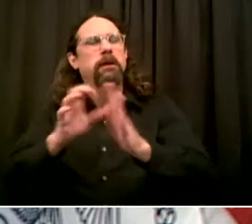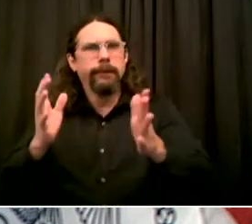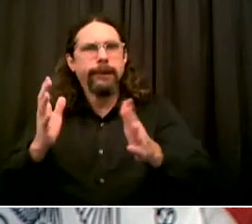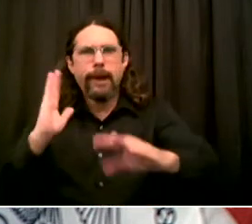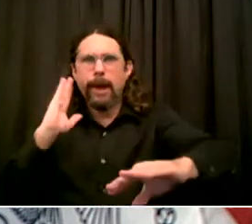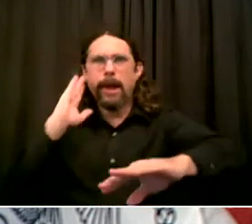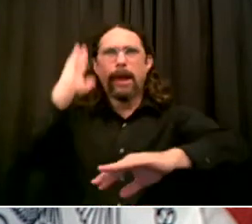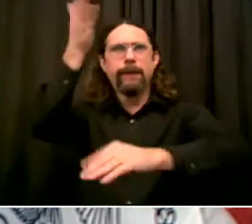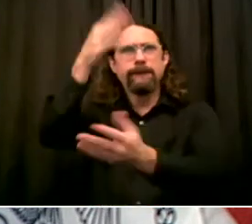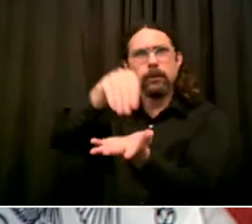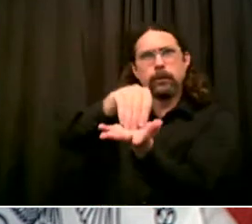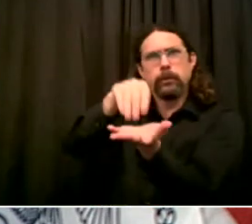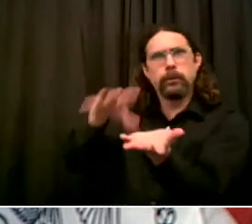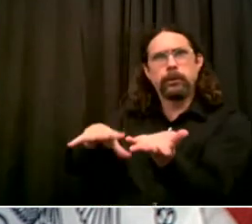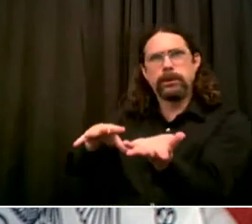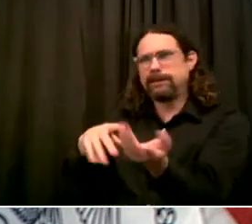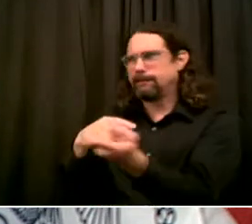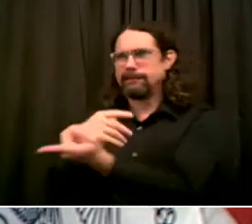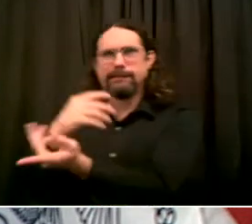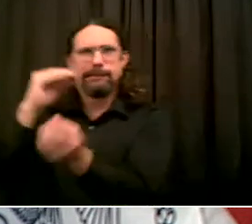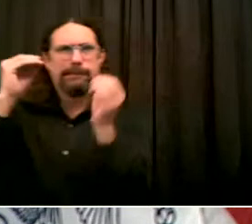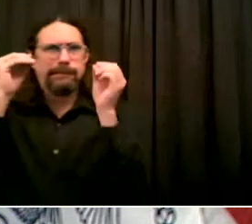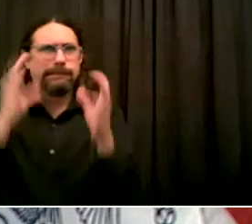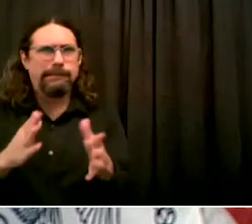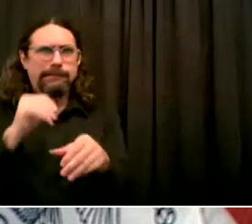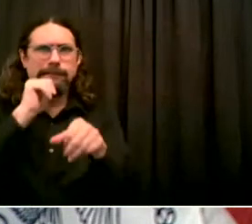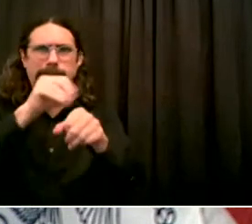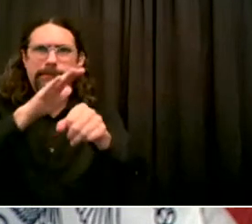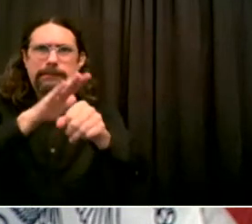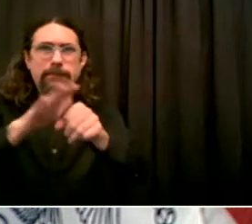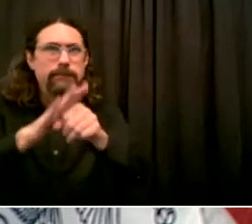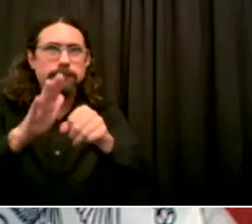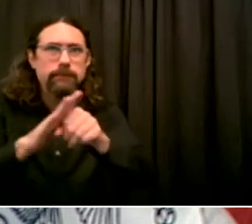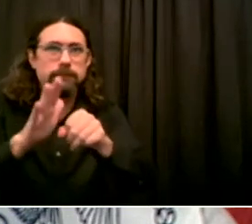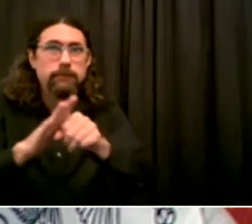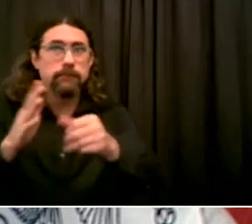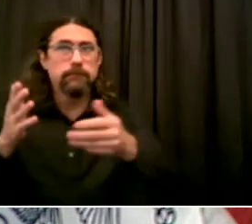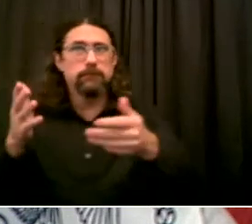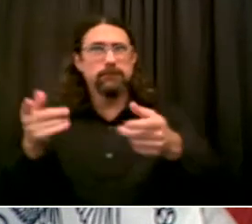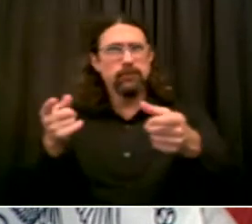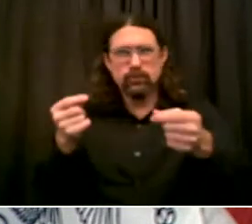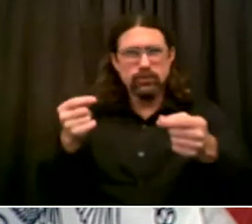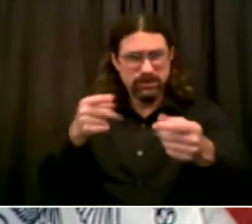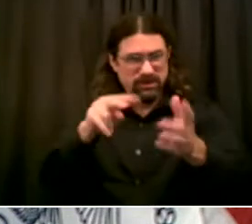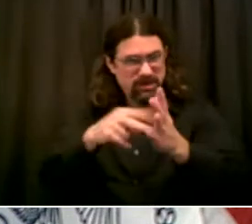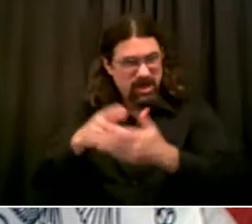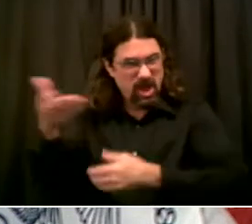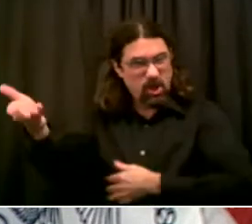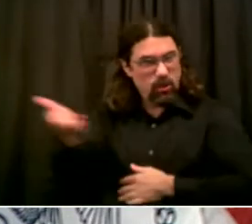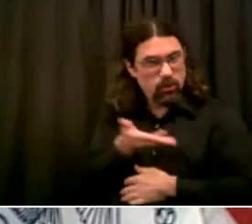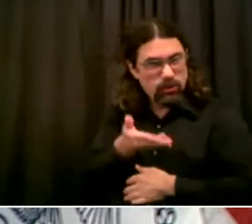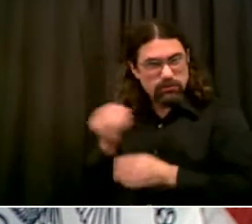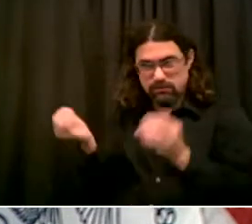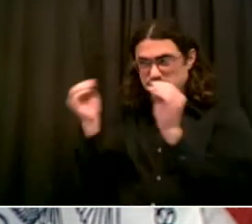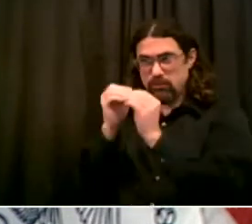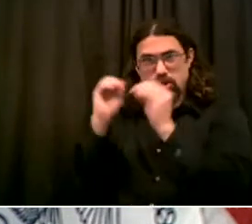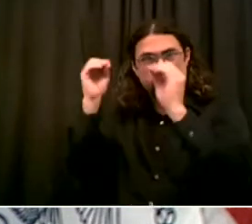TUSDENTS REQUESTING ALL IN-PERSON STUDENTS AND HOW EVER MANY THOUSAANDS F O TEACHERS ARE REMOTE.